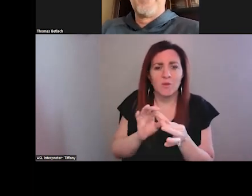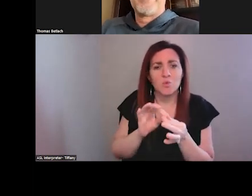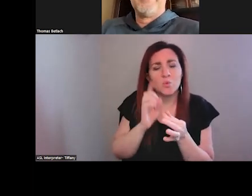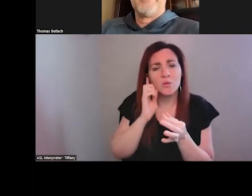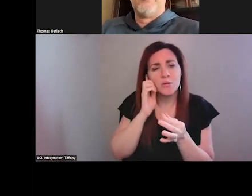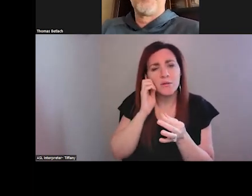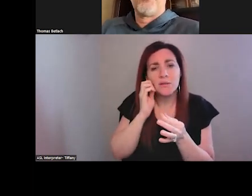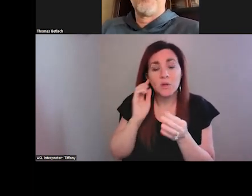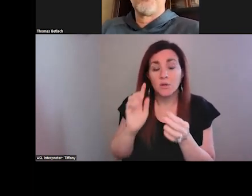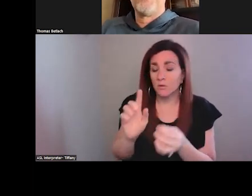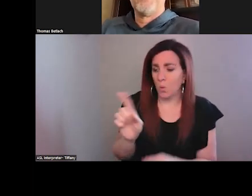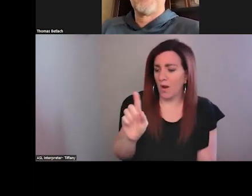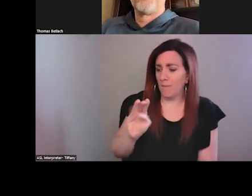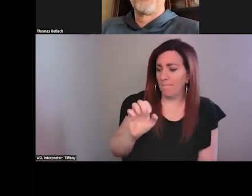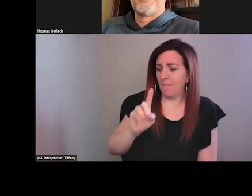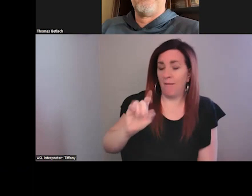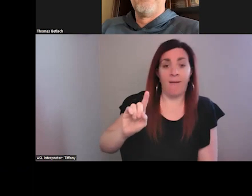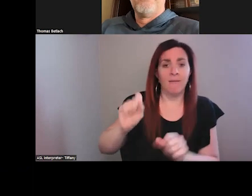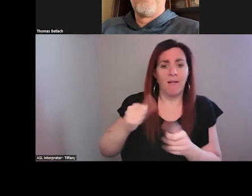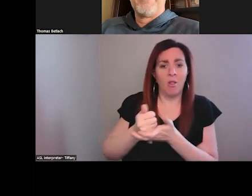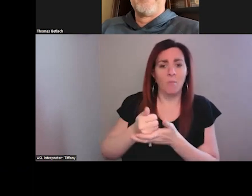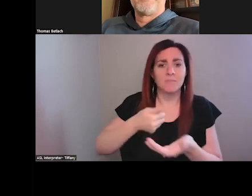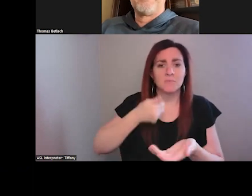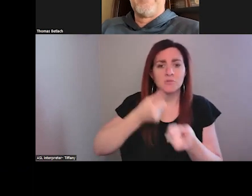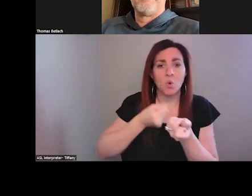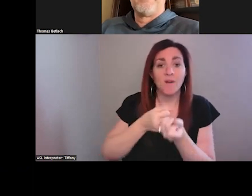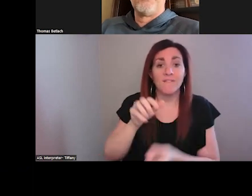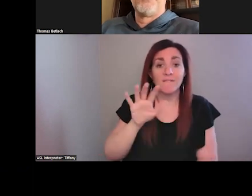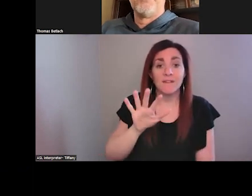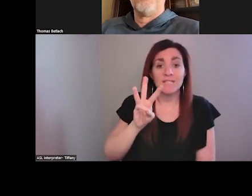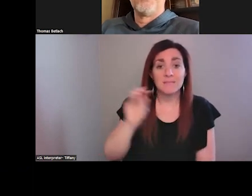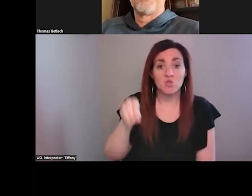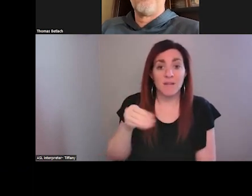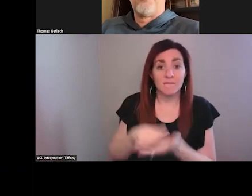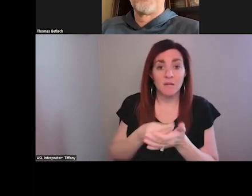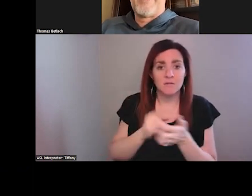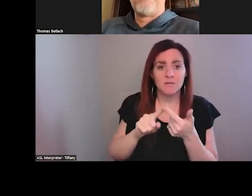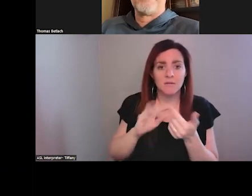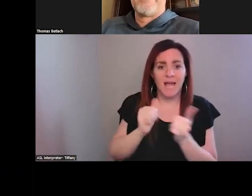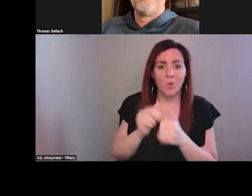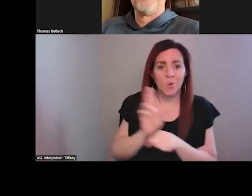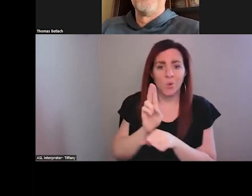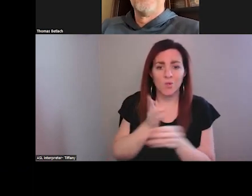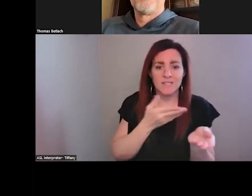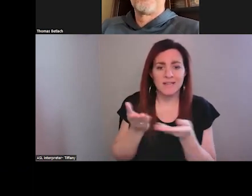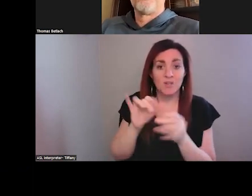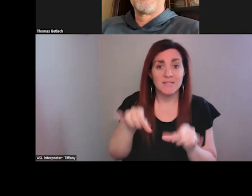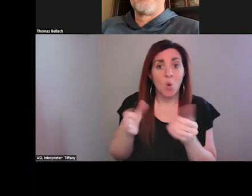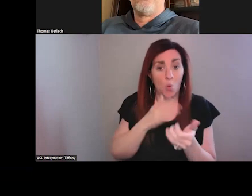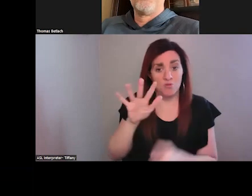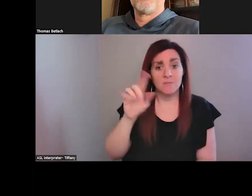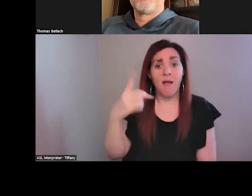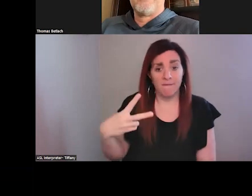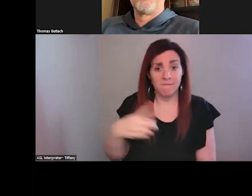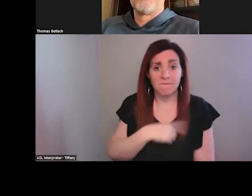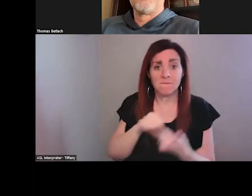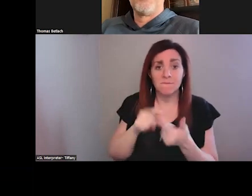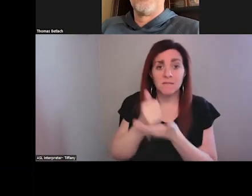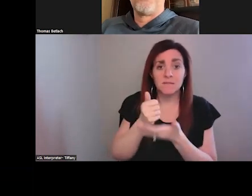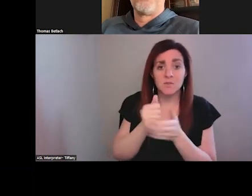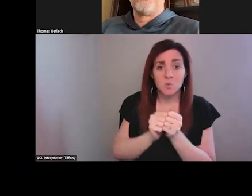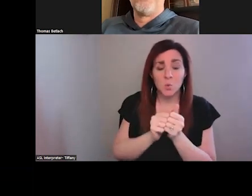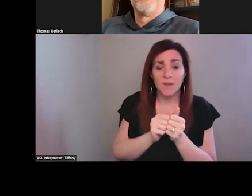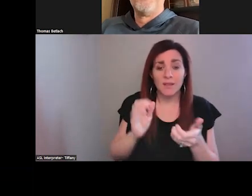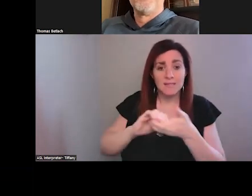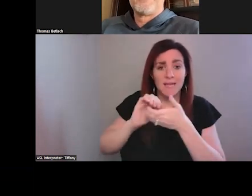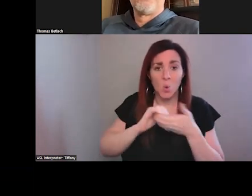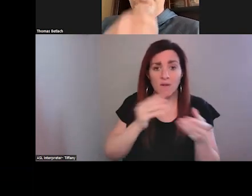MEDICAID CAN HELP SUPPORT. SO FINANCING, TECHNICAL